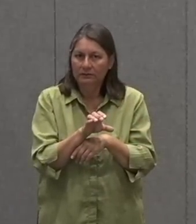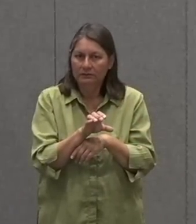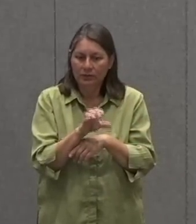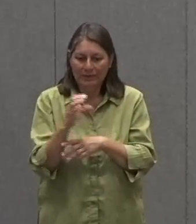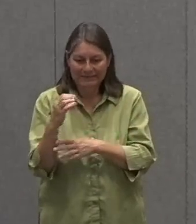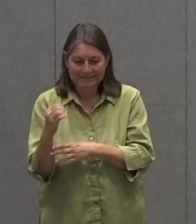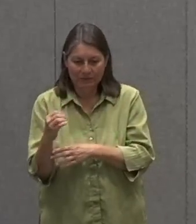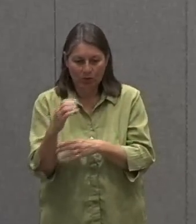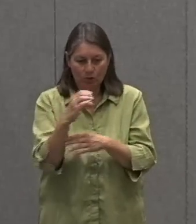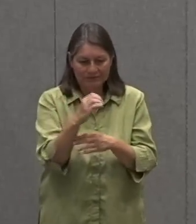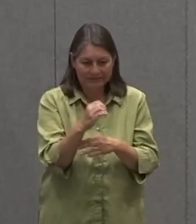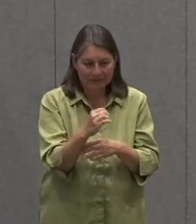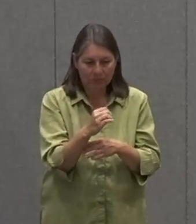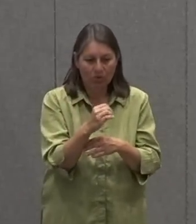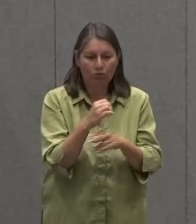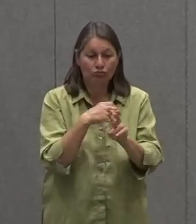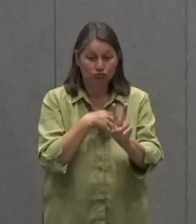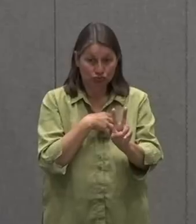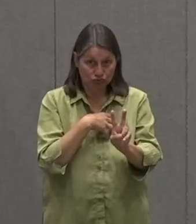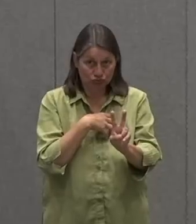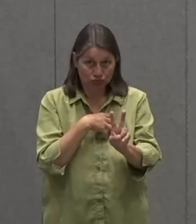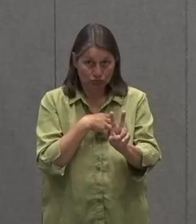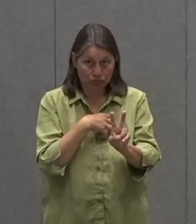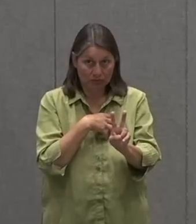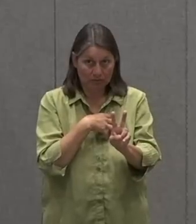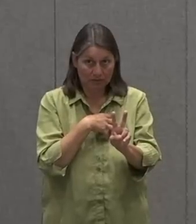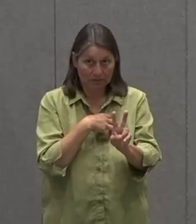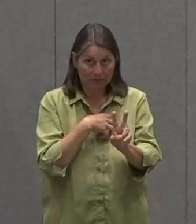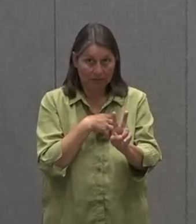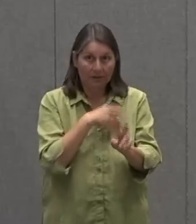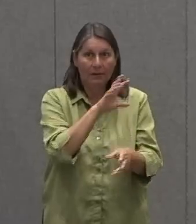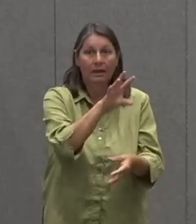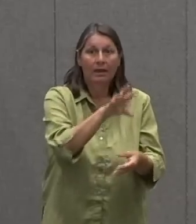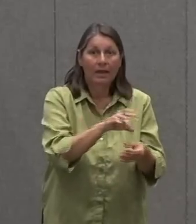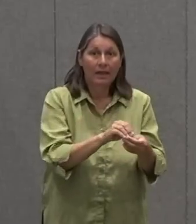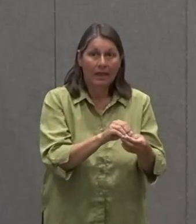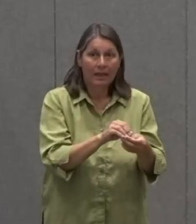Two hundredths and five thousandths,